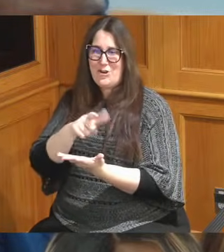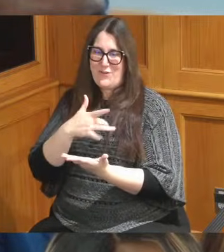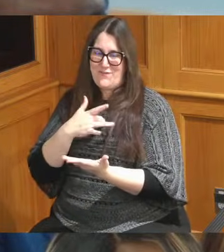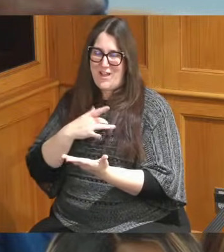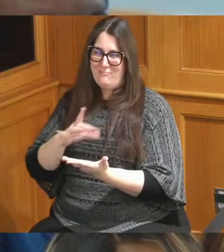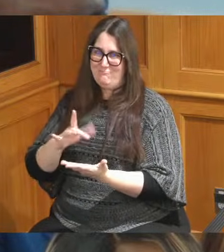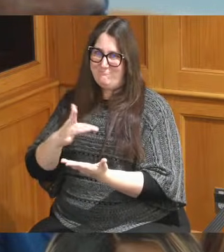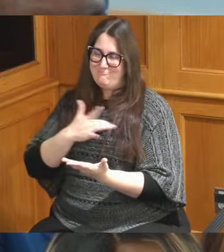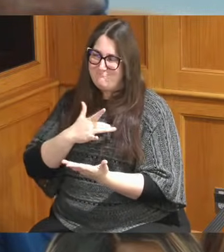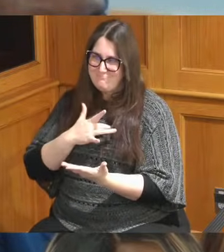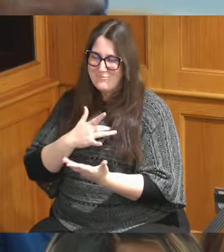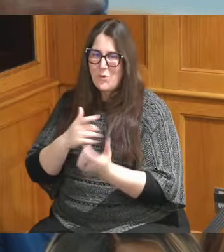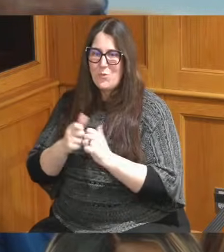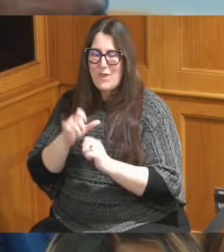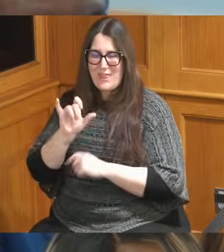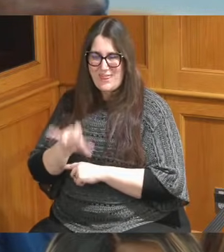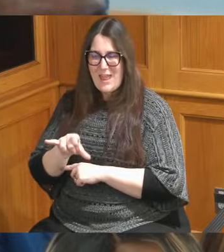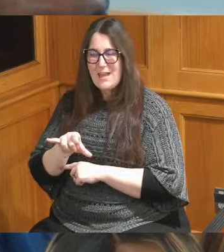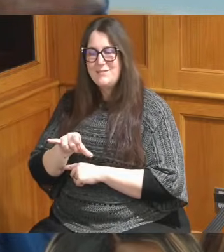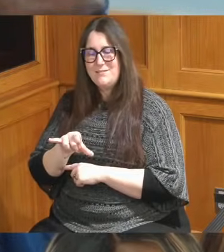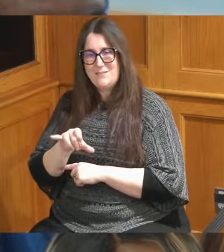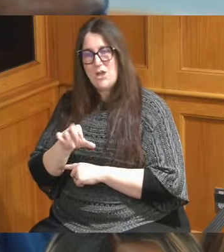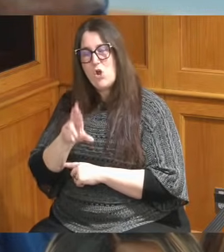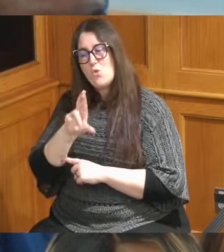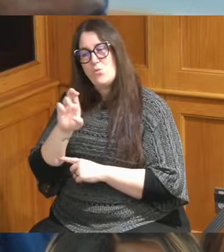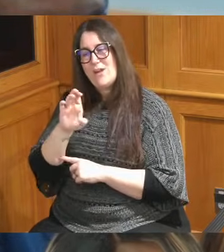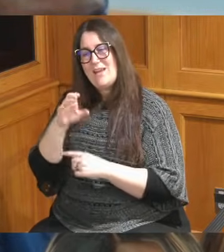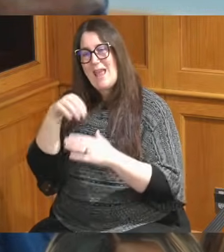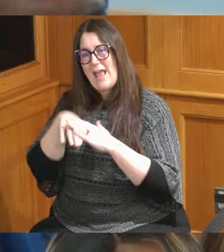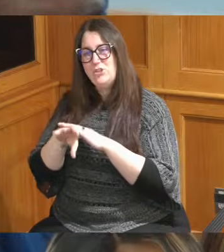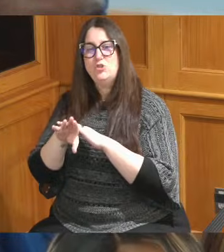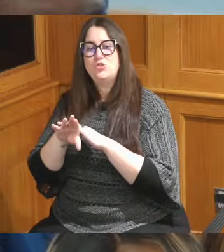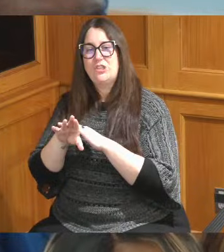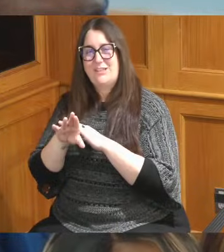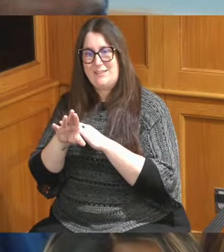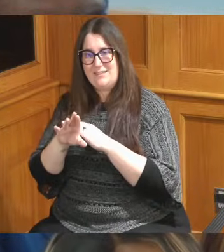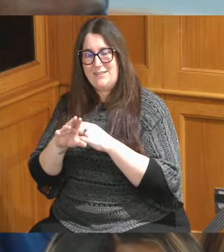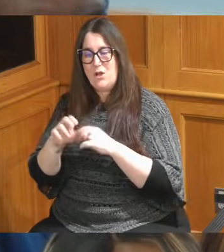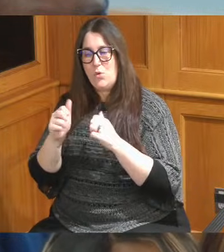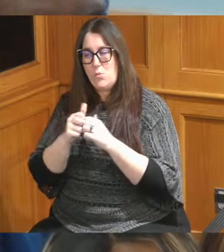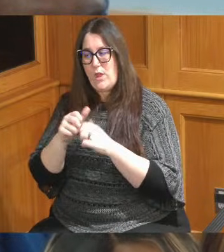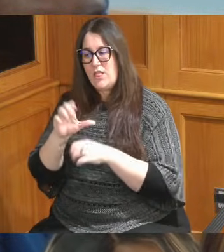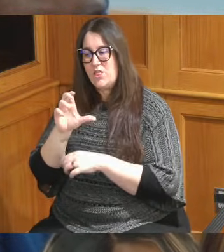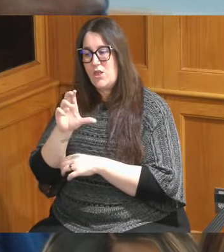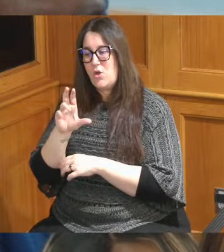co-established the welcome home re-entry docket in partnership with Judge Wendy Cross. And whereas